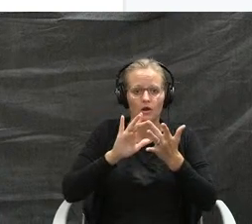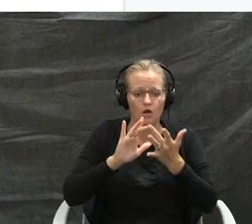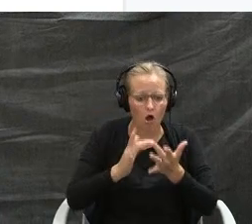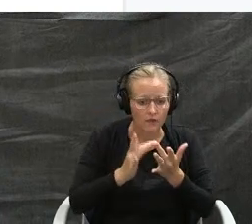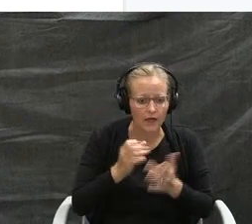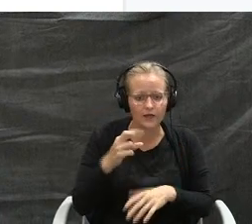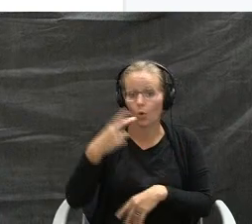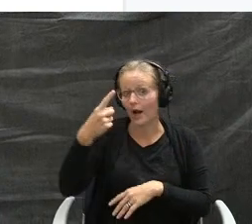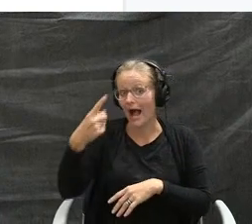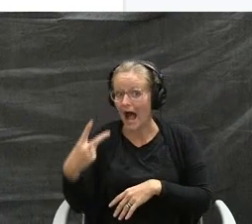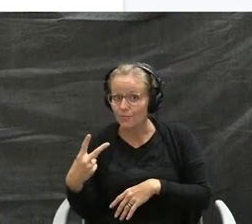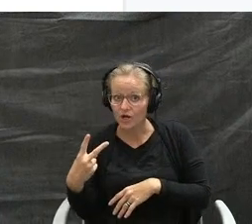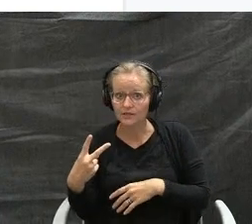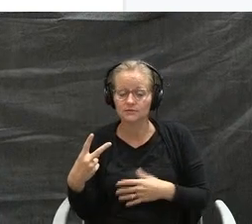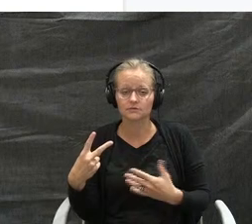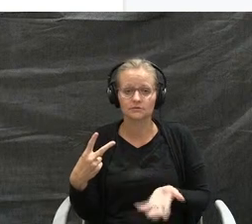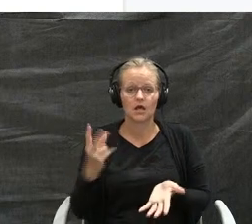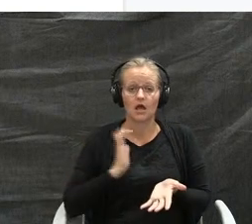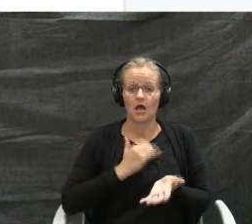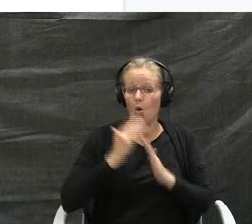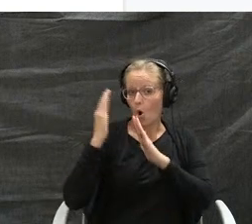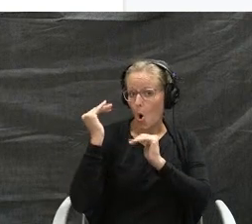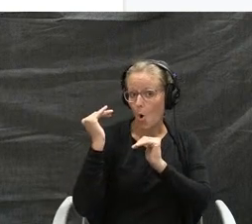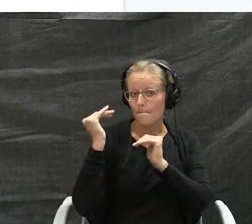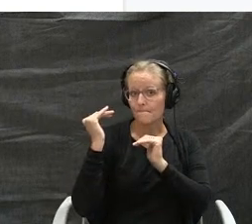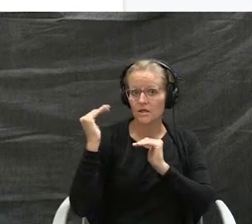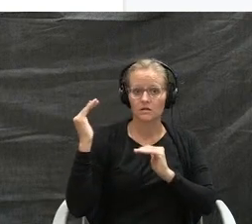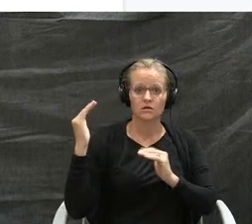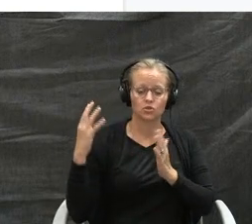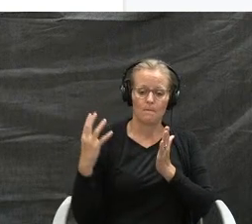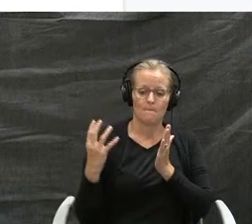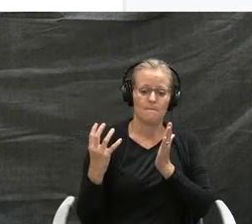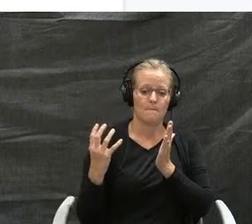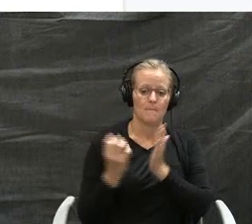hope would be to maximize resources for the benefit of all